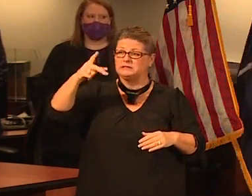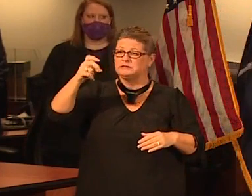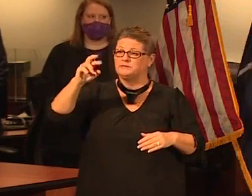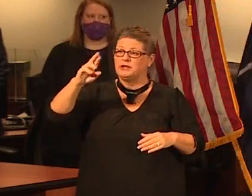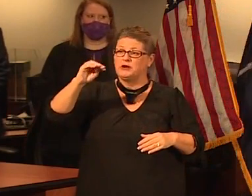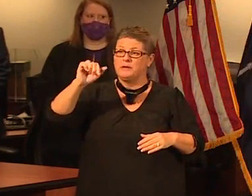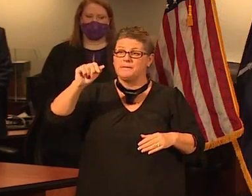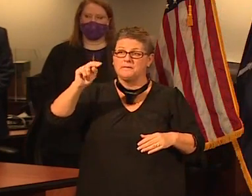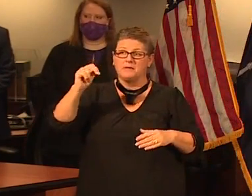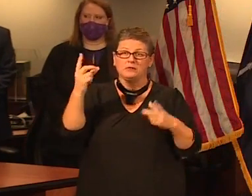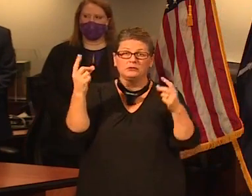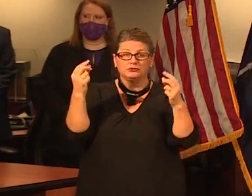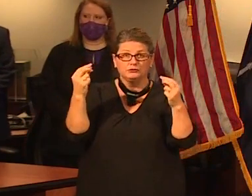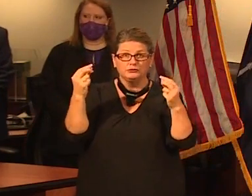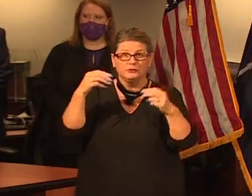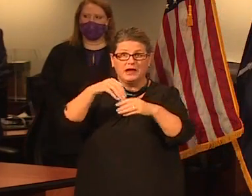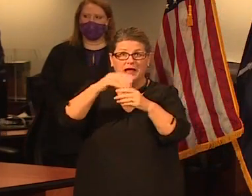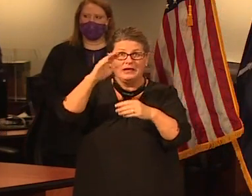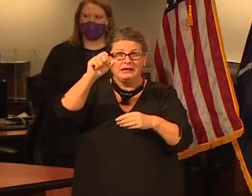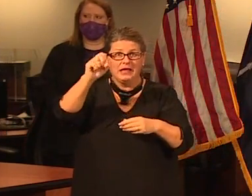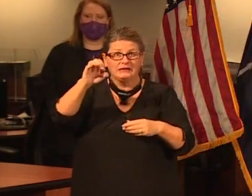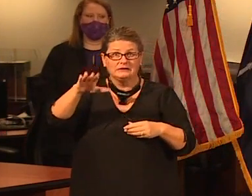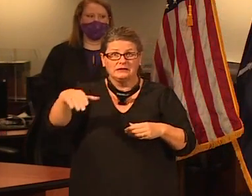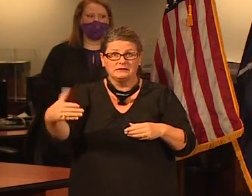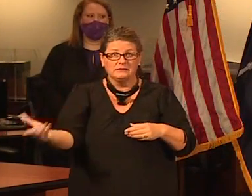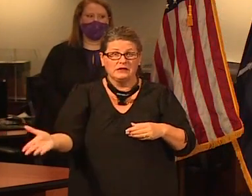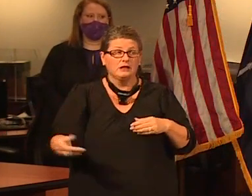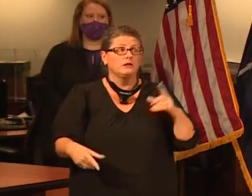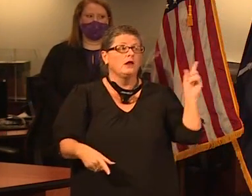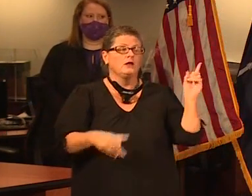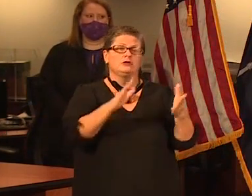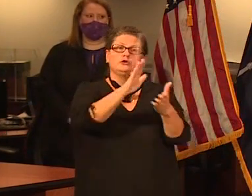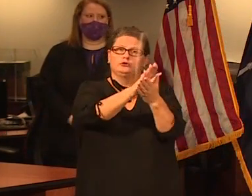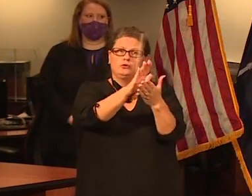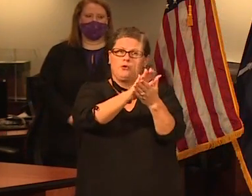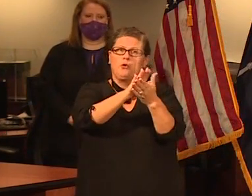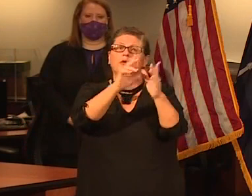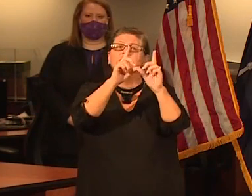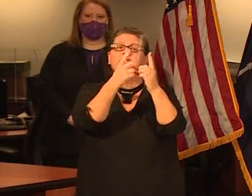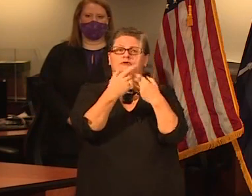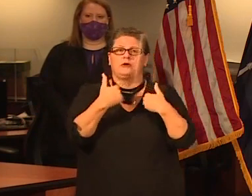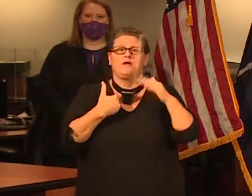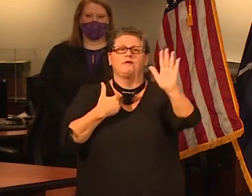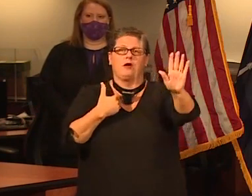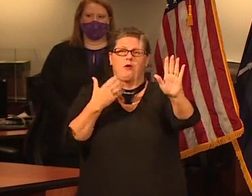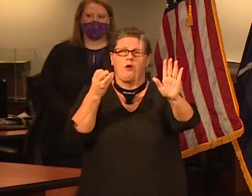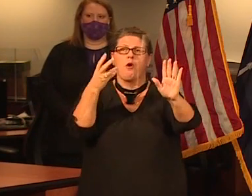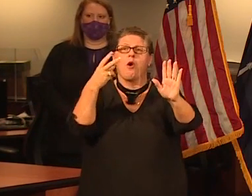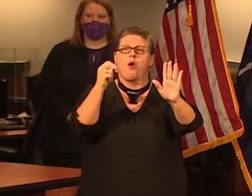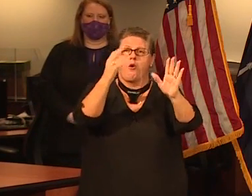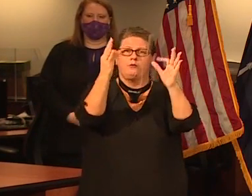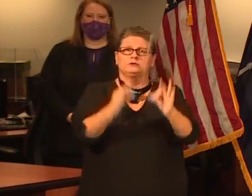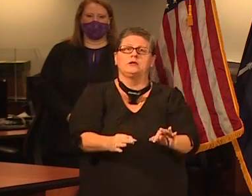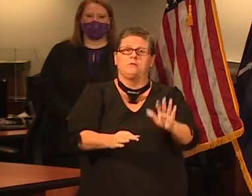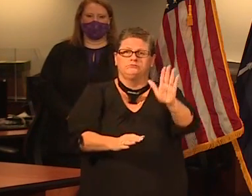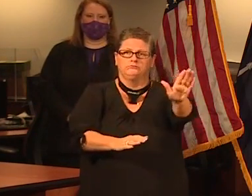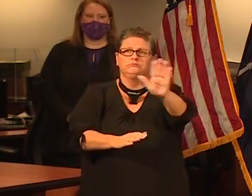HAVE YOU BEEN IN CONTACT WITH THE STATE SUPER IN DIDN'T TERMS OF AN ACTION PLAN?